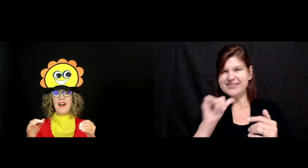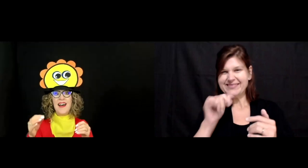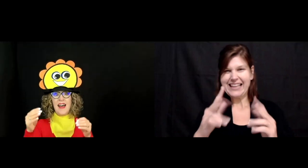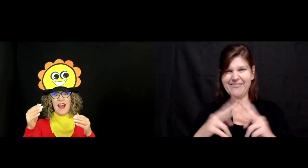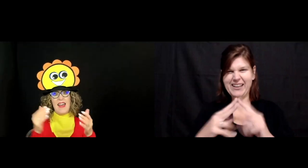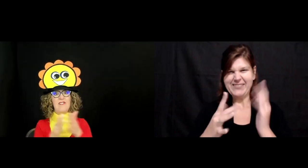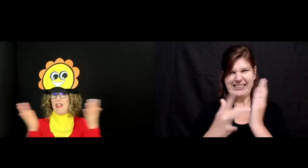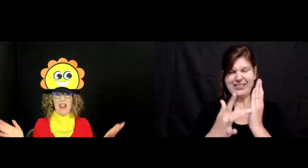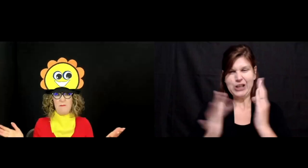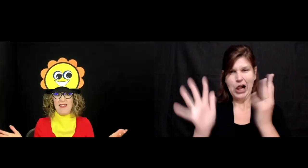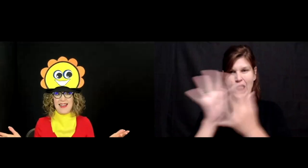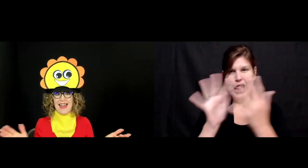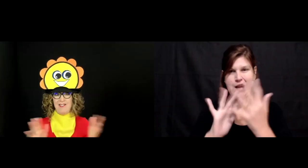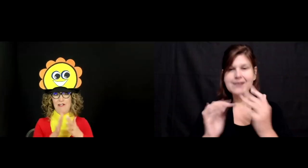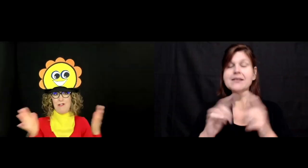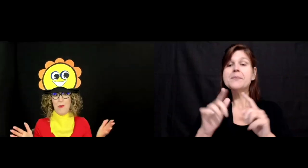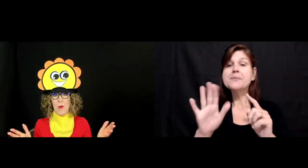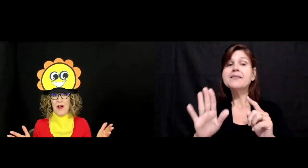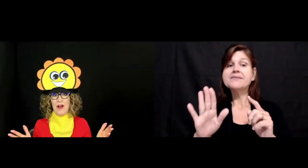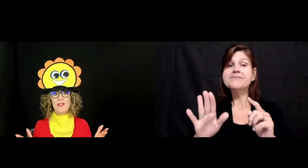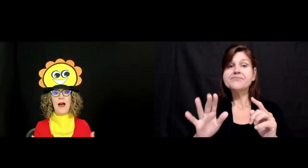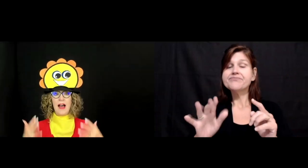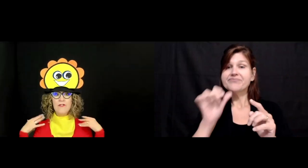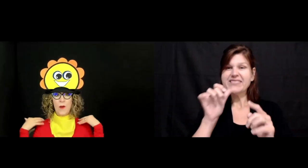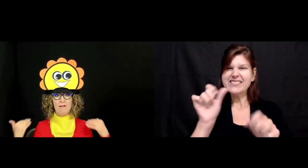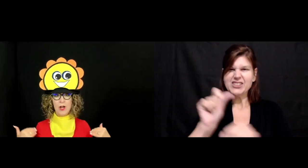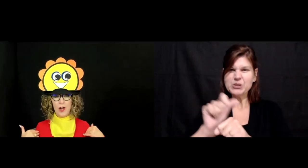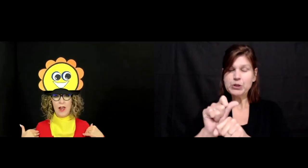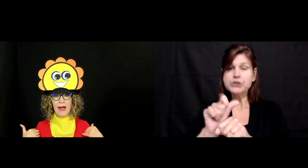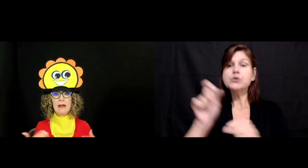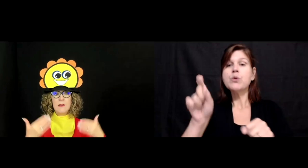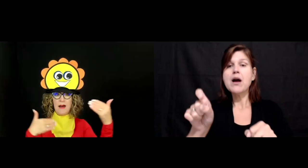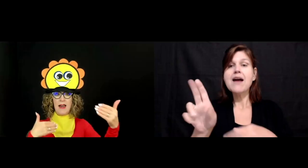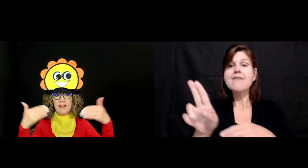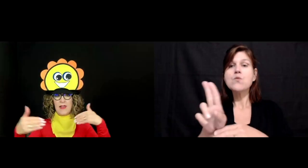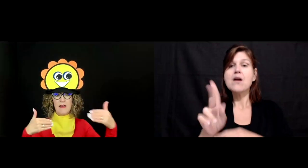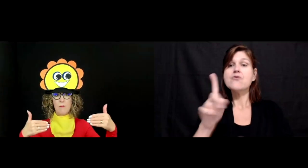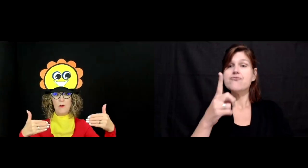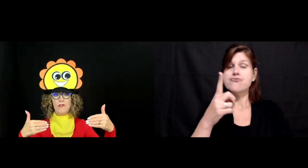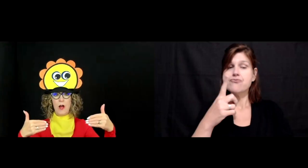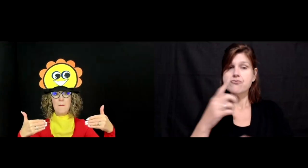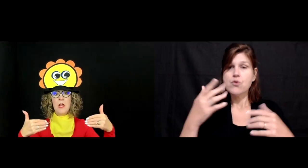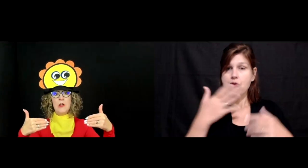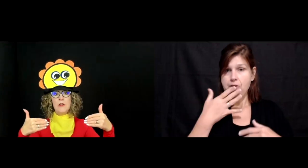but it just basically, it just doesn't work. So I have to wear a color to balance the exposure.